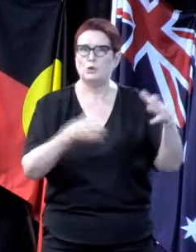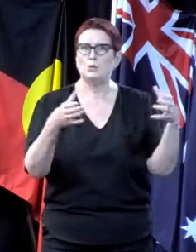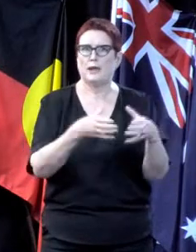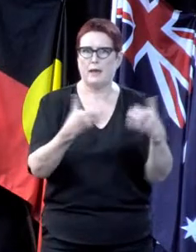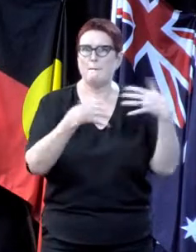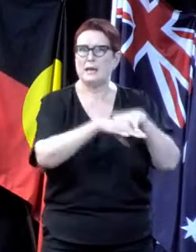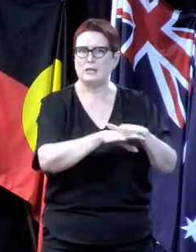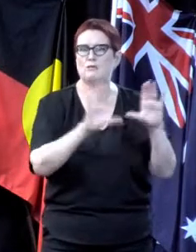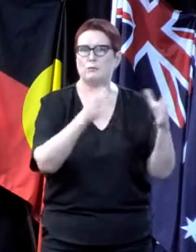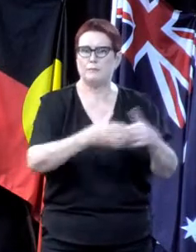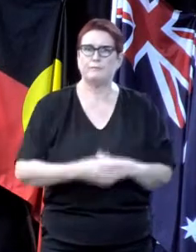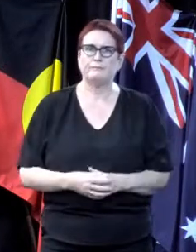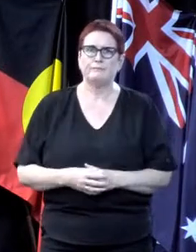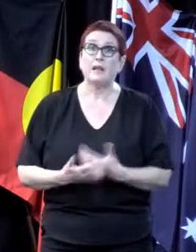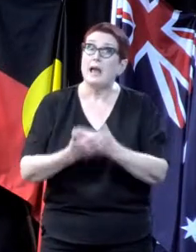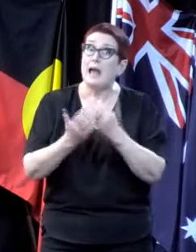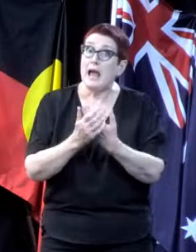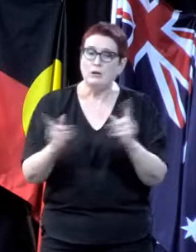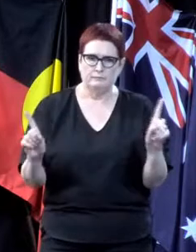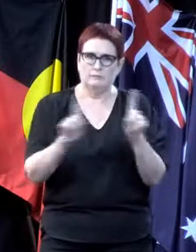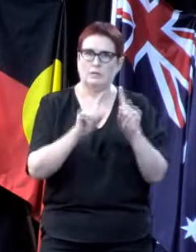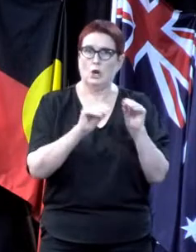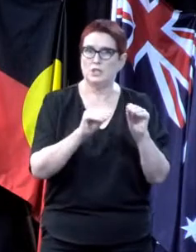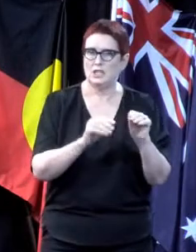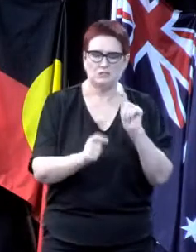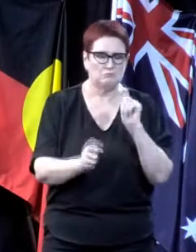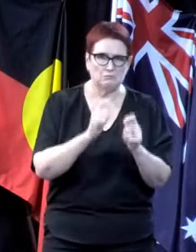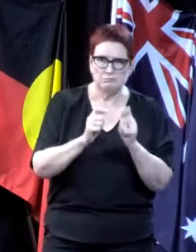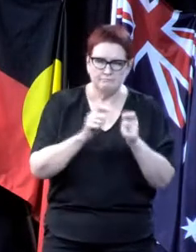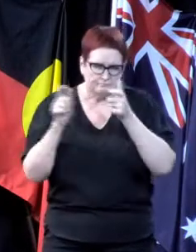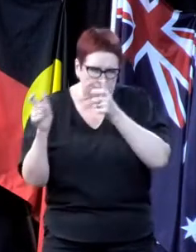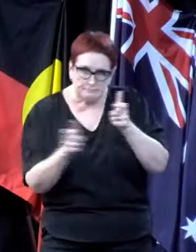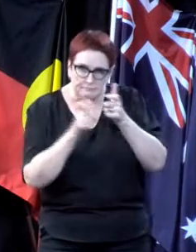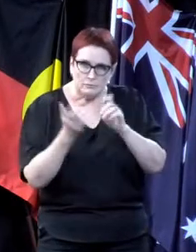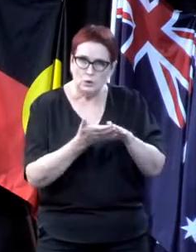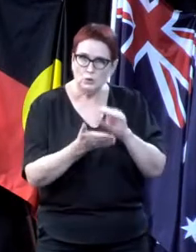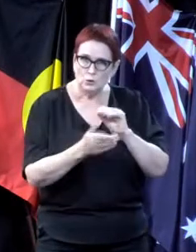This is supported through co-teaching, adjustments, monitoring of student learning, and support staff.